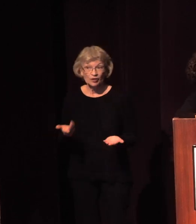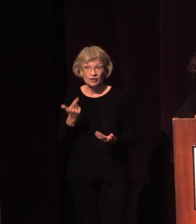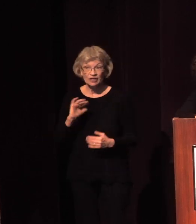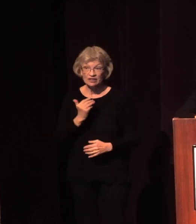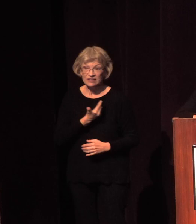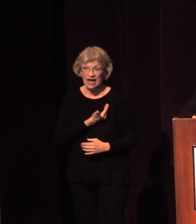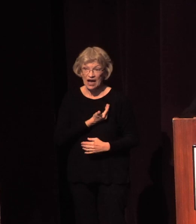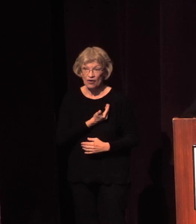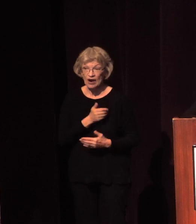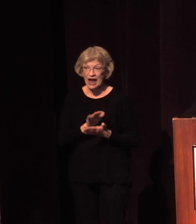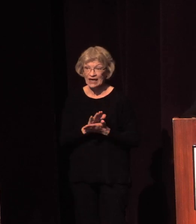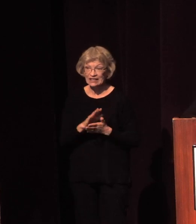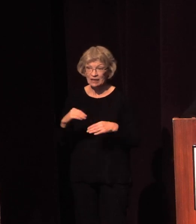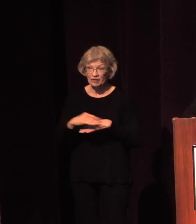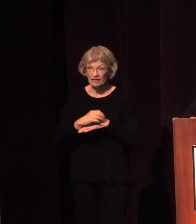because our professional development advisory